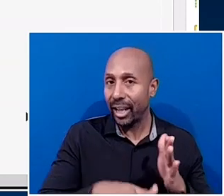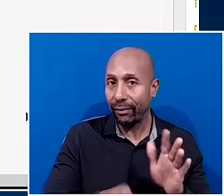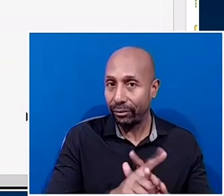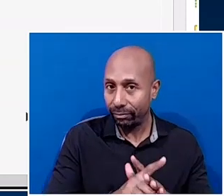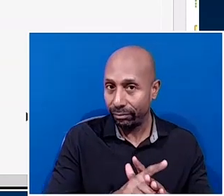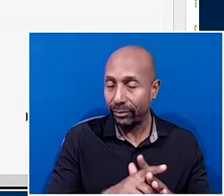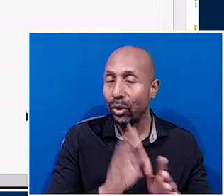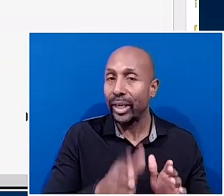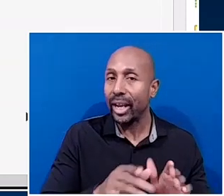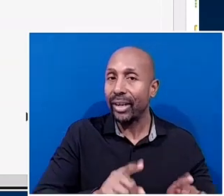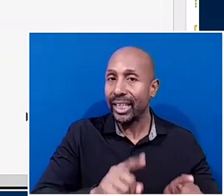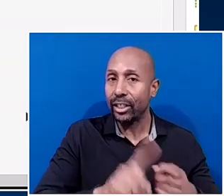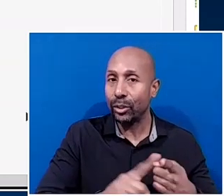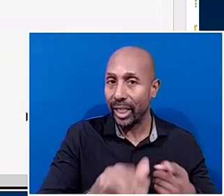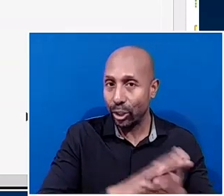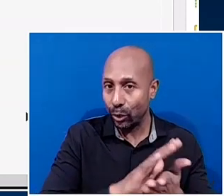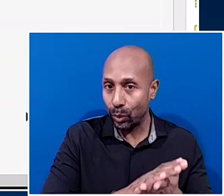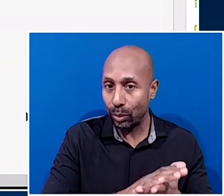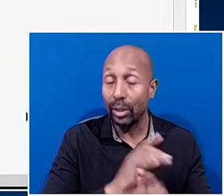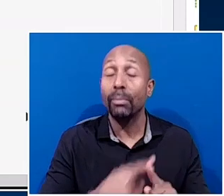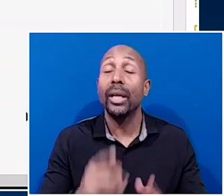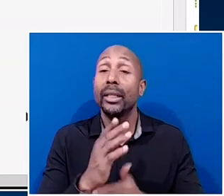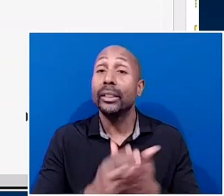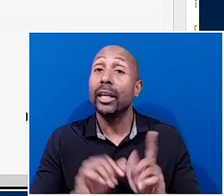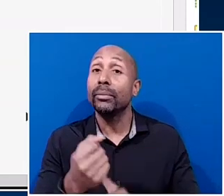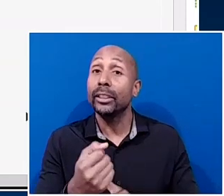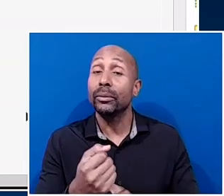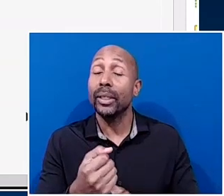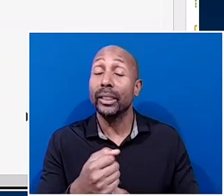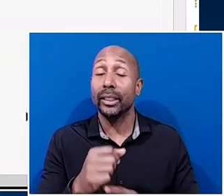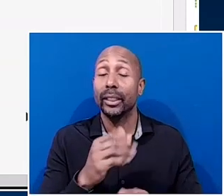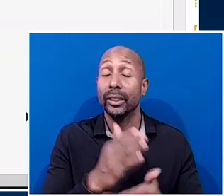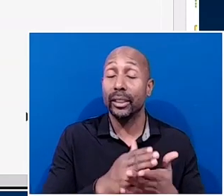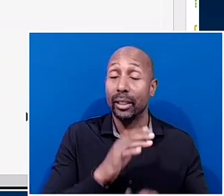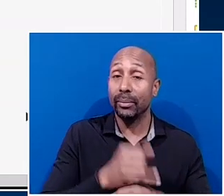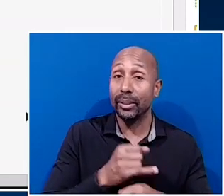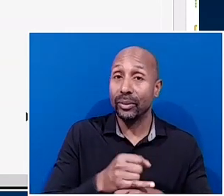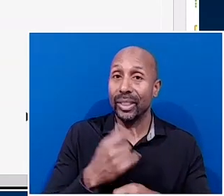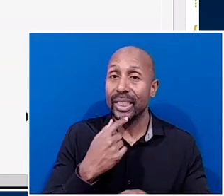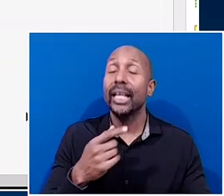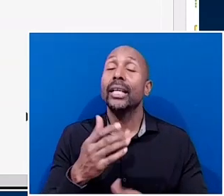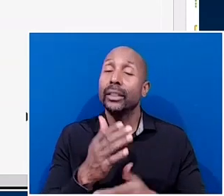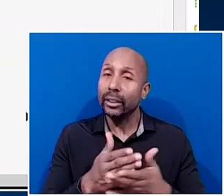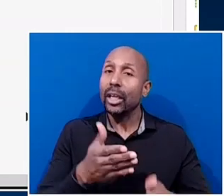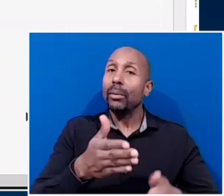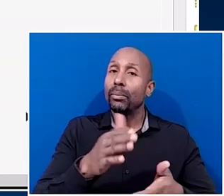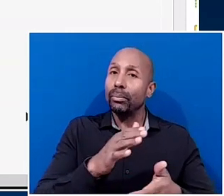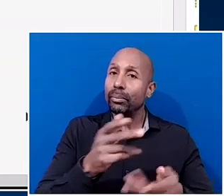have already have established generous refund policies that incorporate the